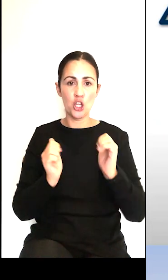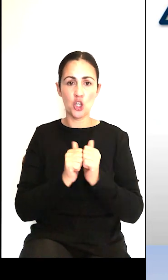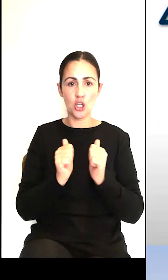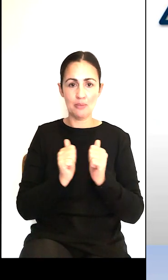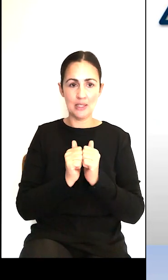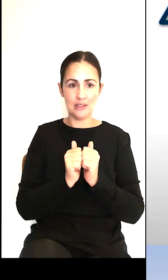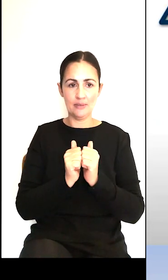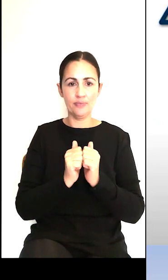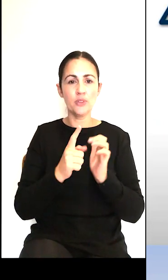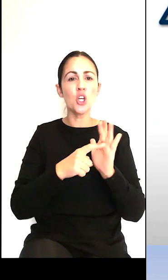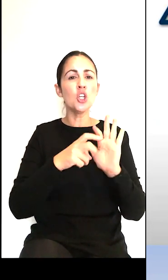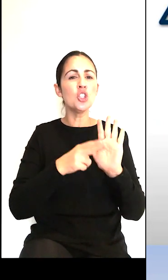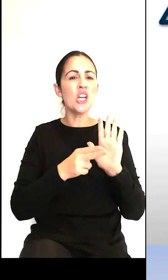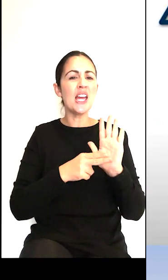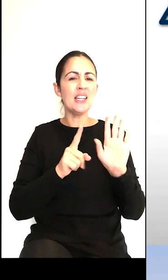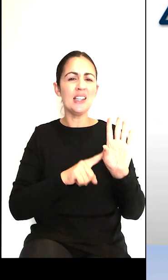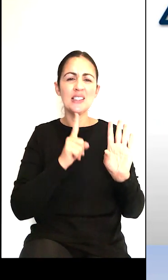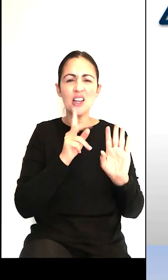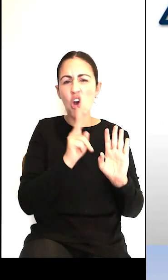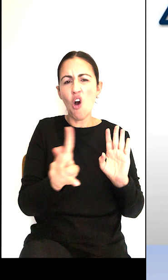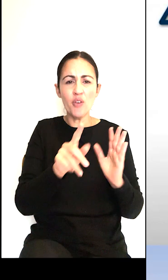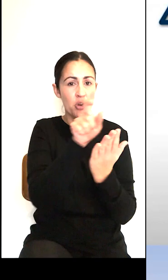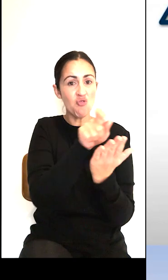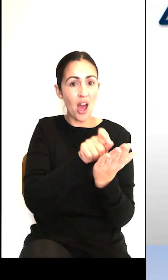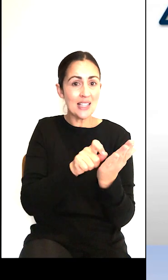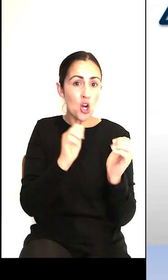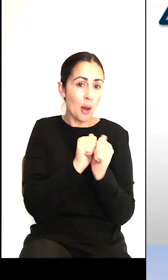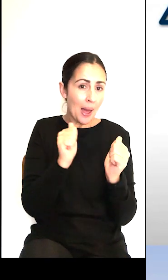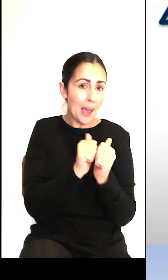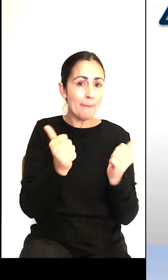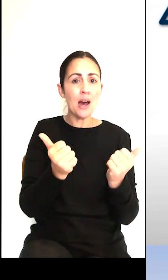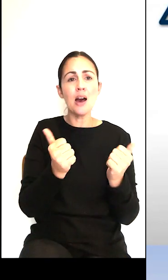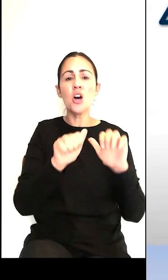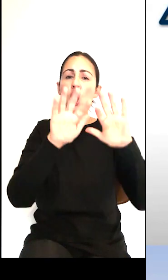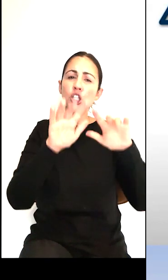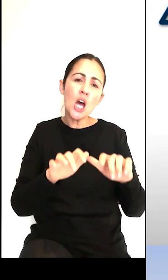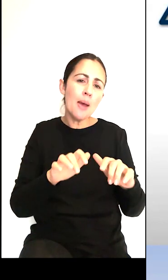as Jenny mentioned. This is often in a paper form. It could be you know on your fridge. It could be in your filing cabinet.